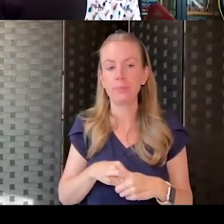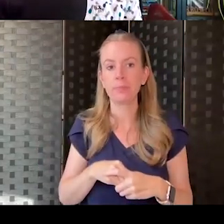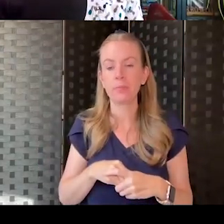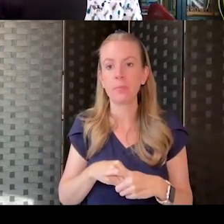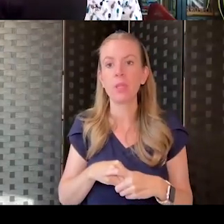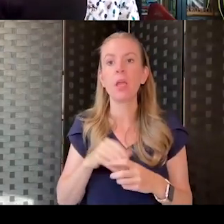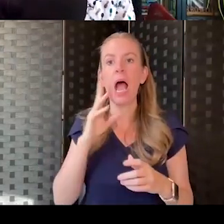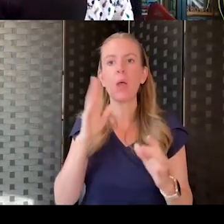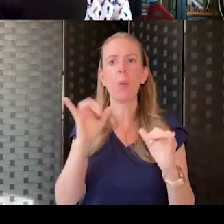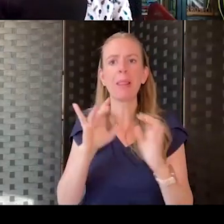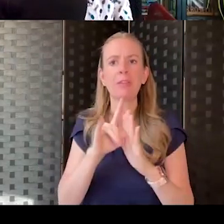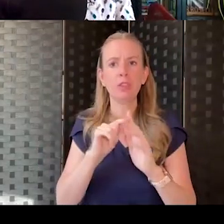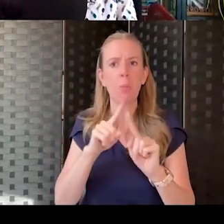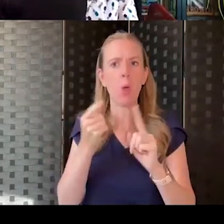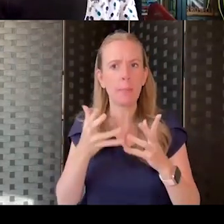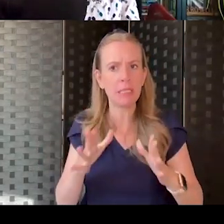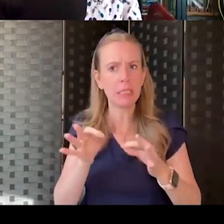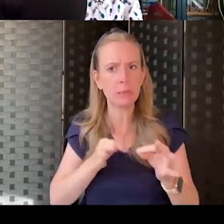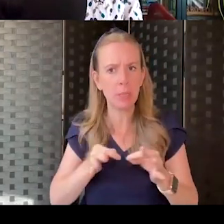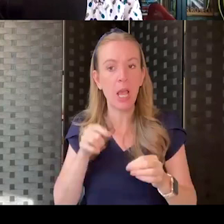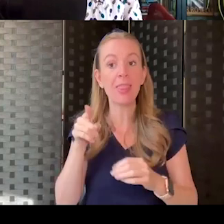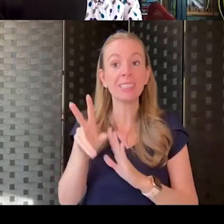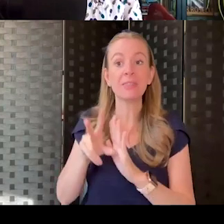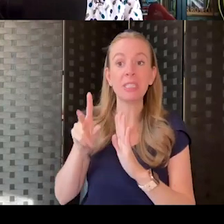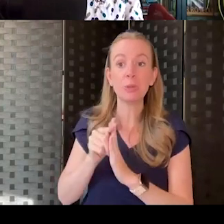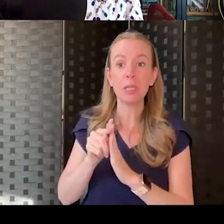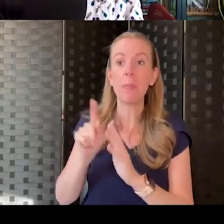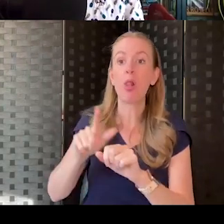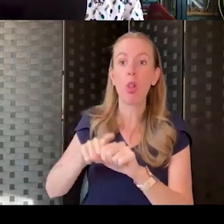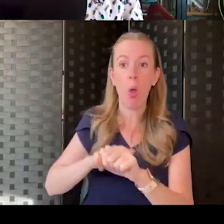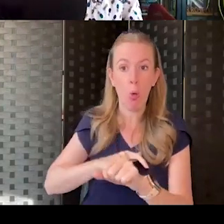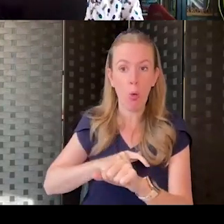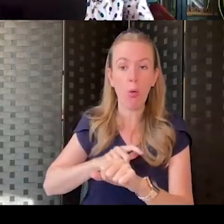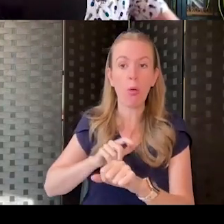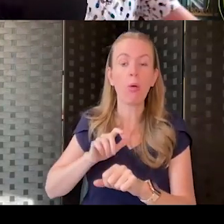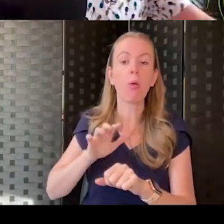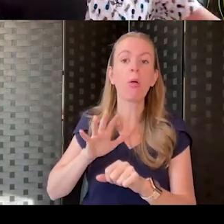play the video after I am done expanding it here. This video is longer. Great time to do a bathroom